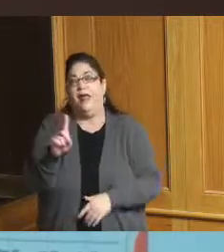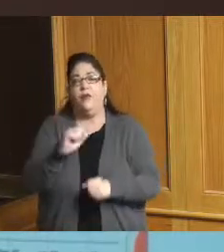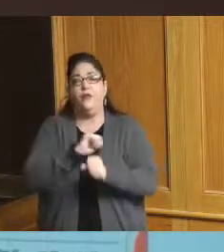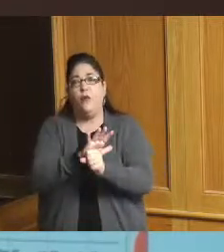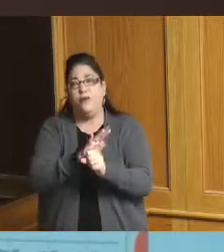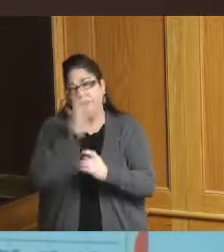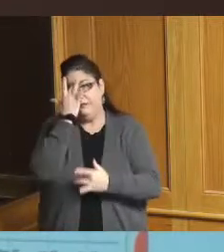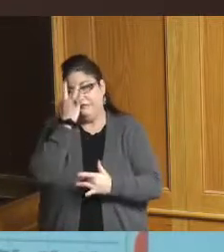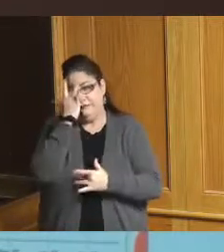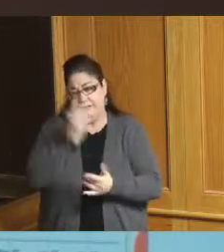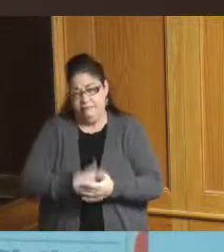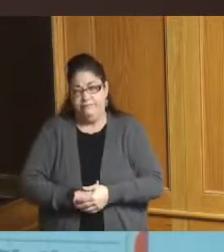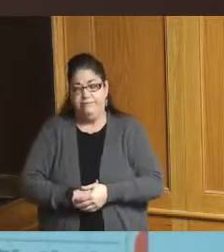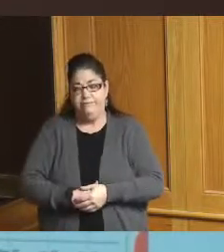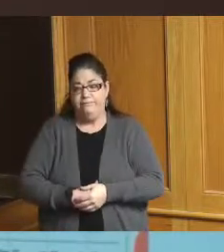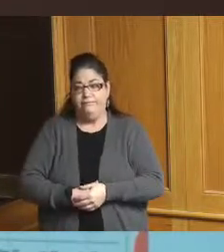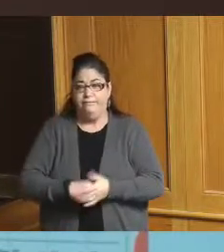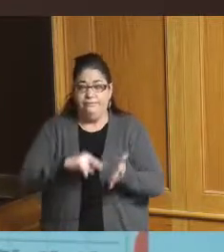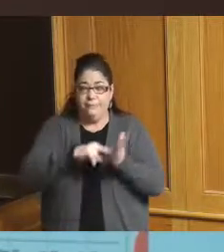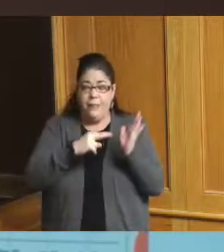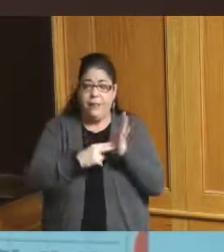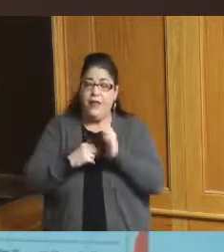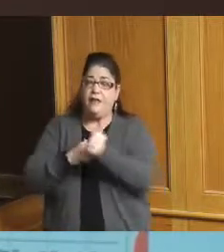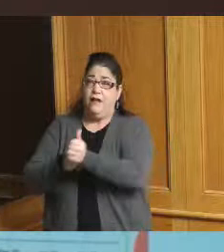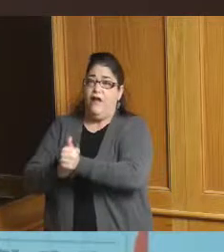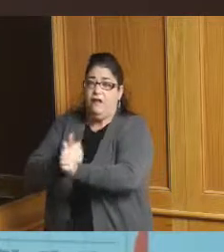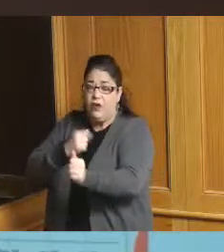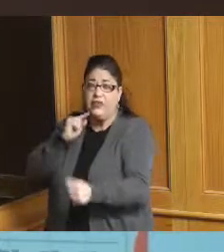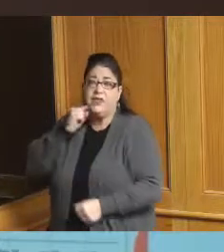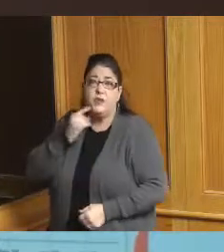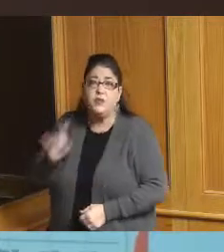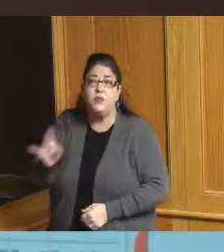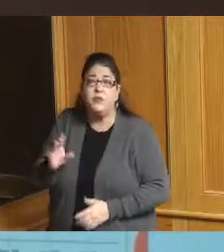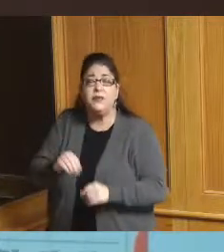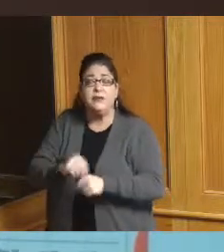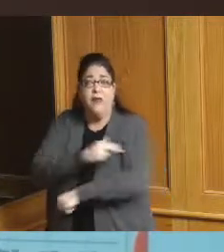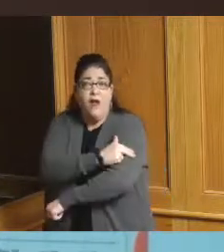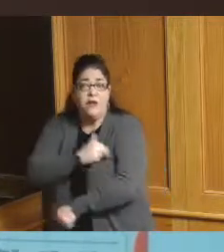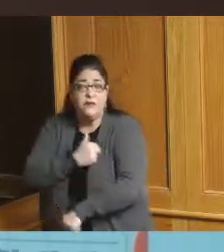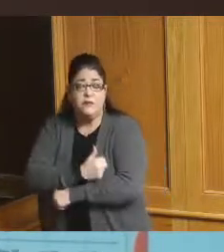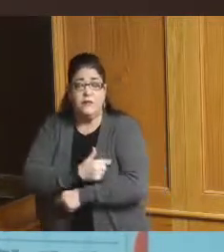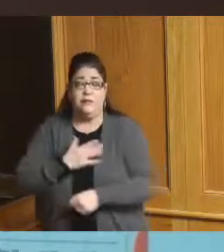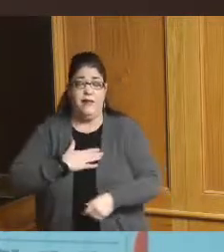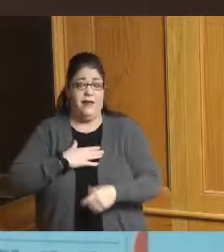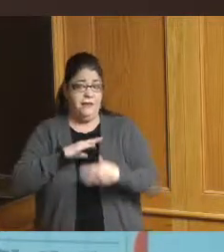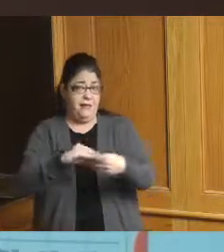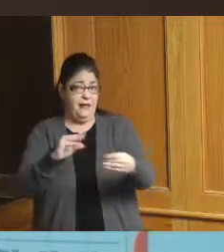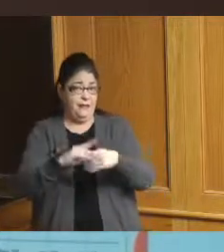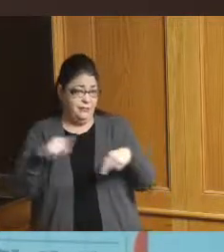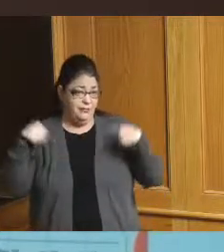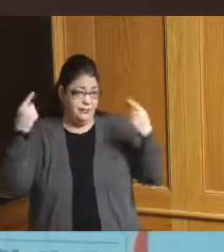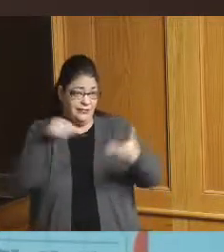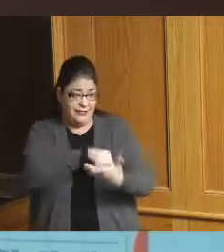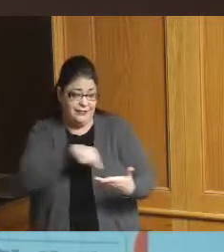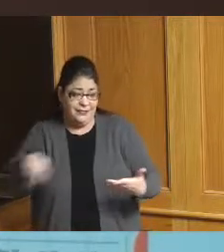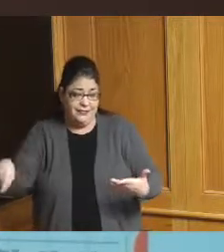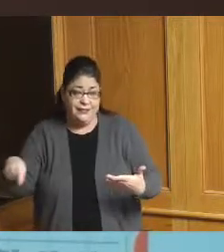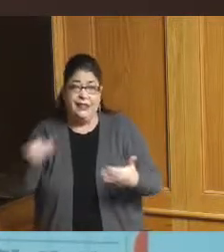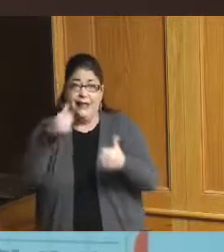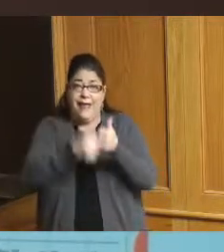a way that we could only hope our vaccines would do so the number one message that I have said this week every time I've had a chance to talk to the media or project